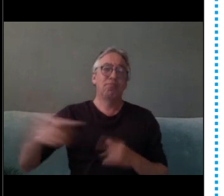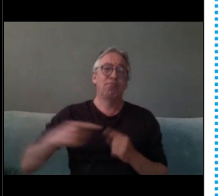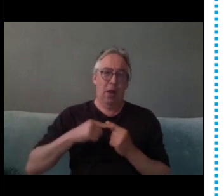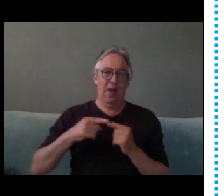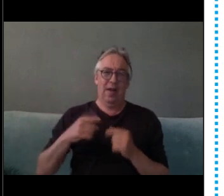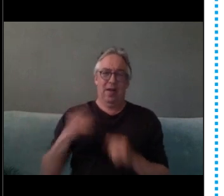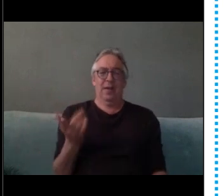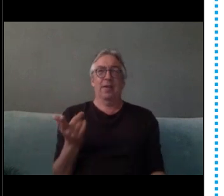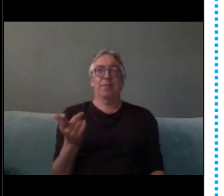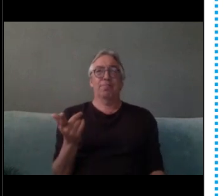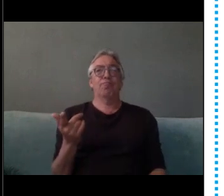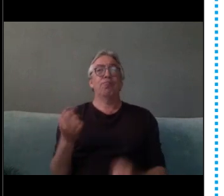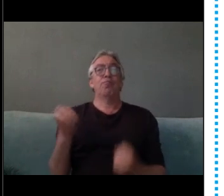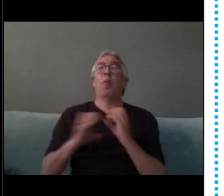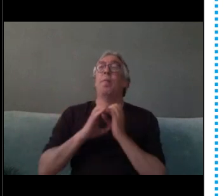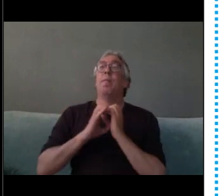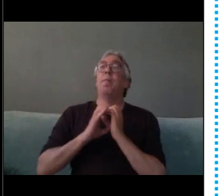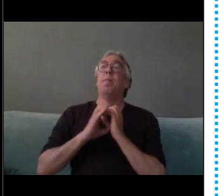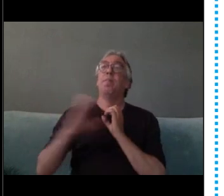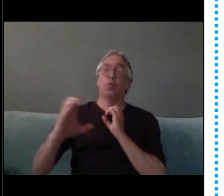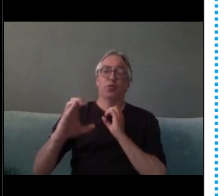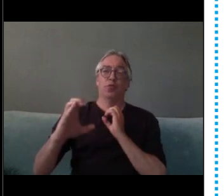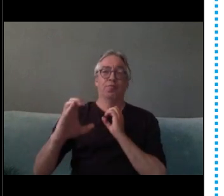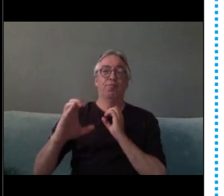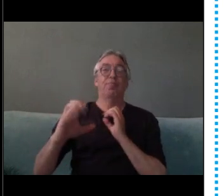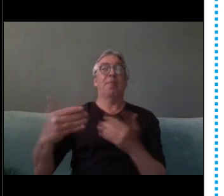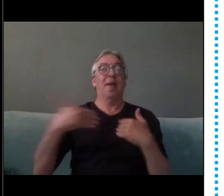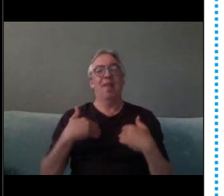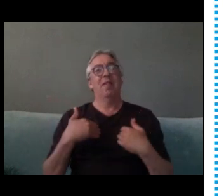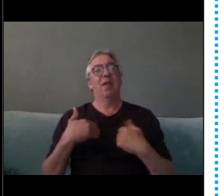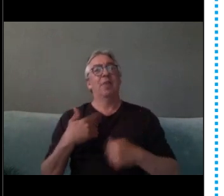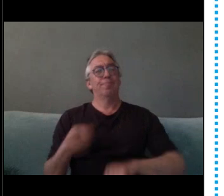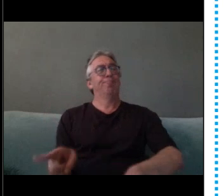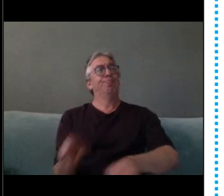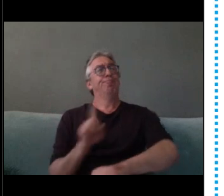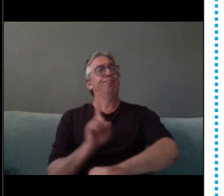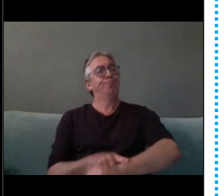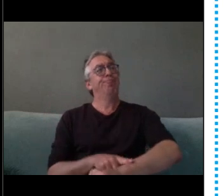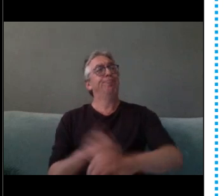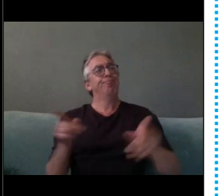and operating lines that have specific stops that the law mentions.